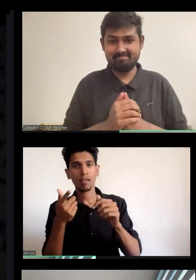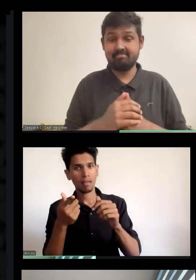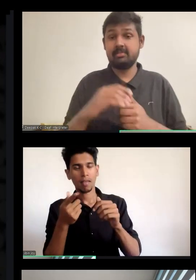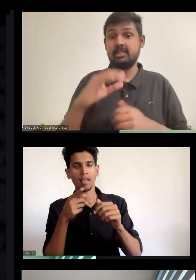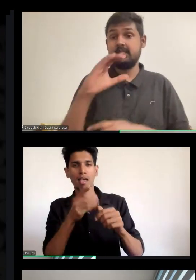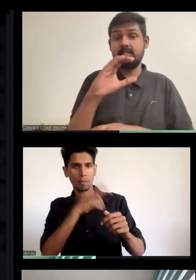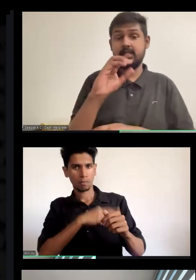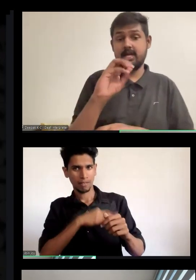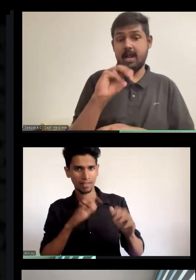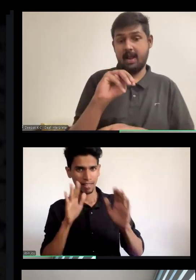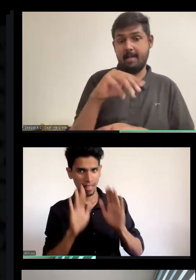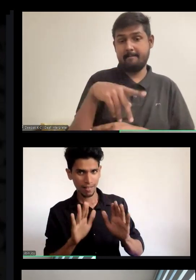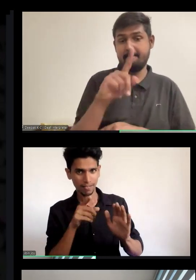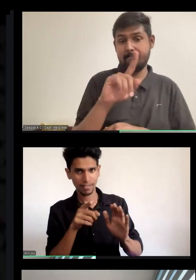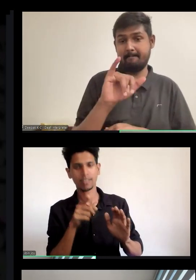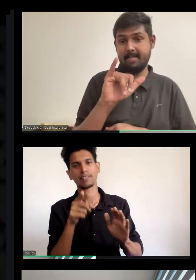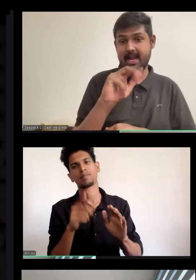So what is shift up accessibility?